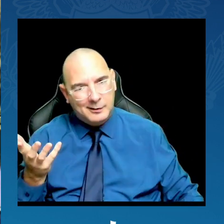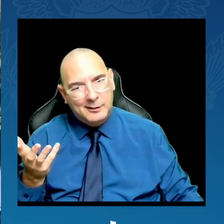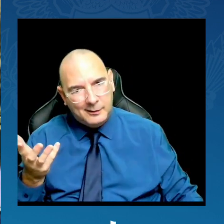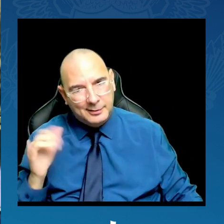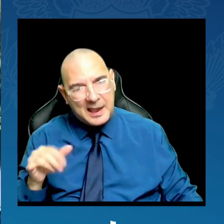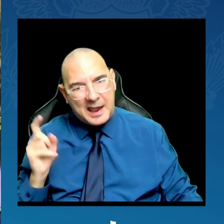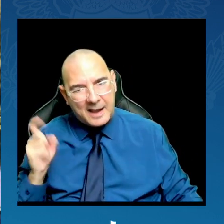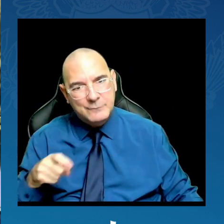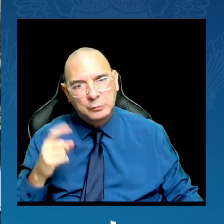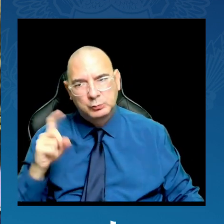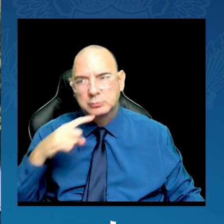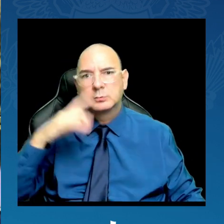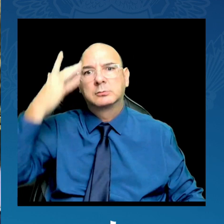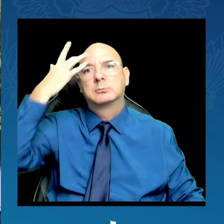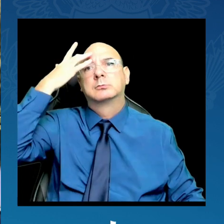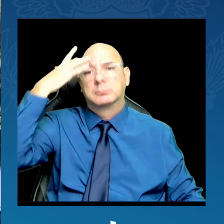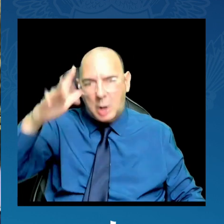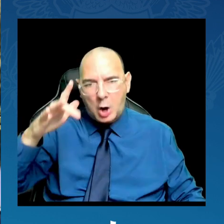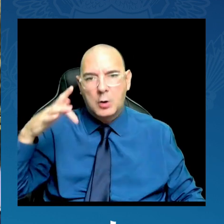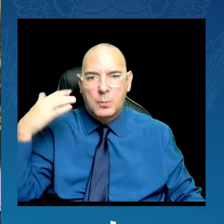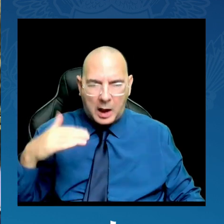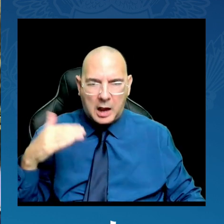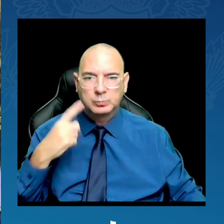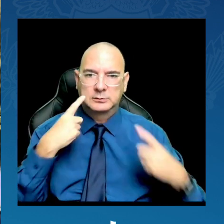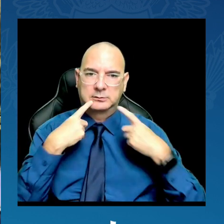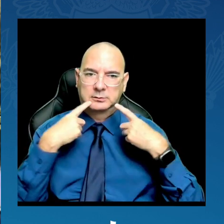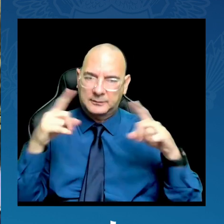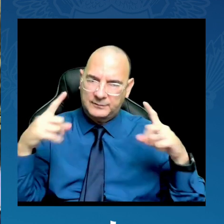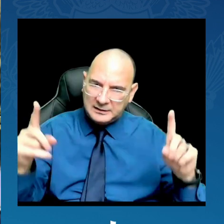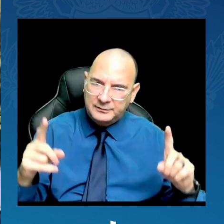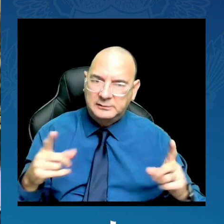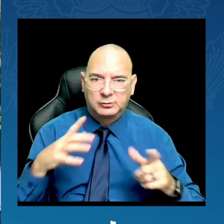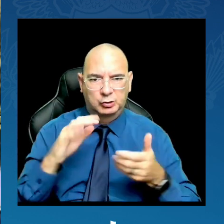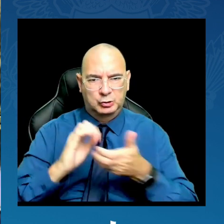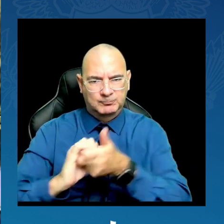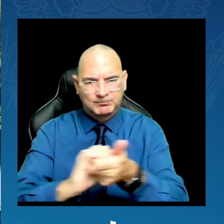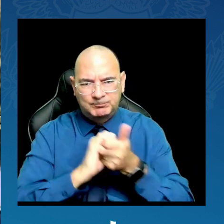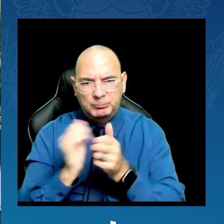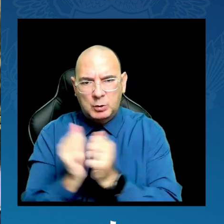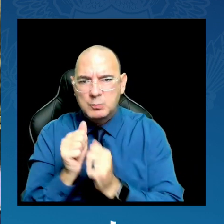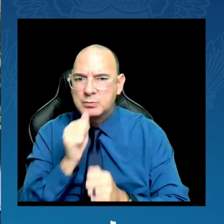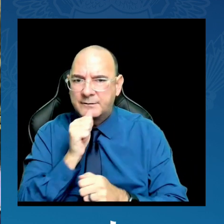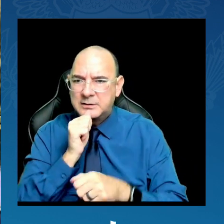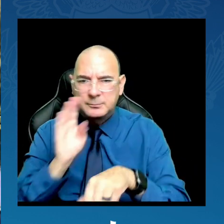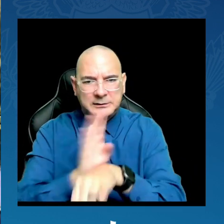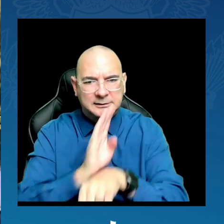and effective and collaborative with the private sector and I know the work that the commerce has been doing with the Department of Defense